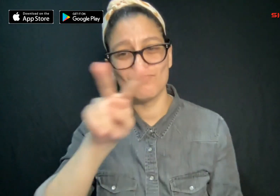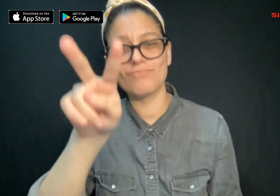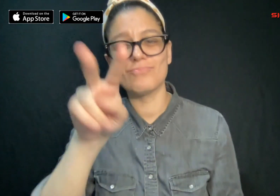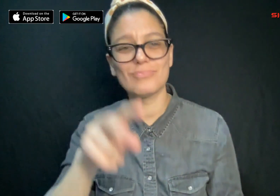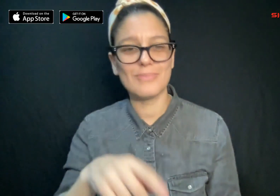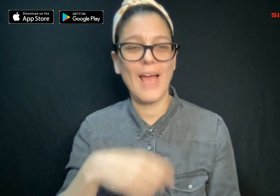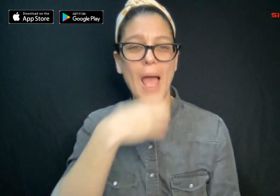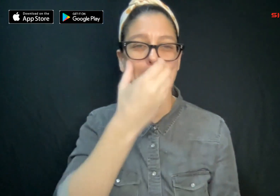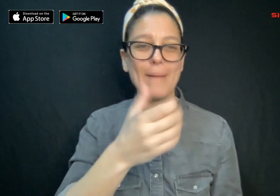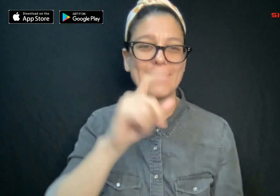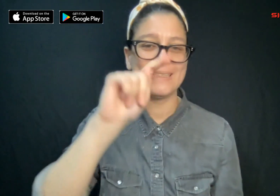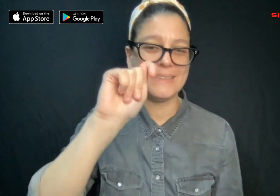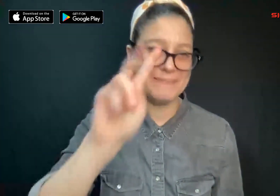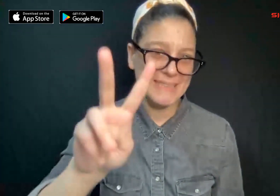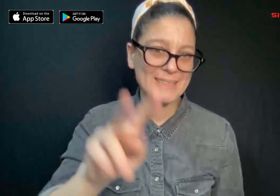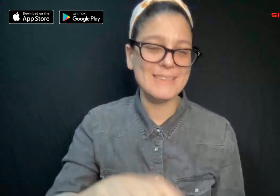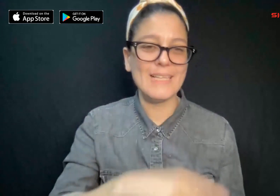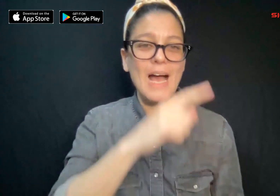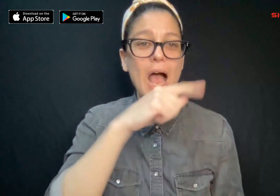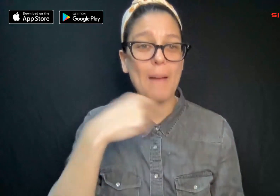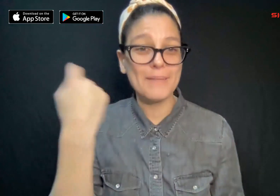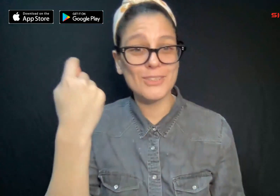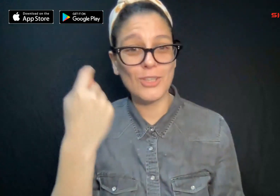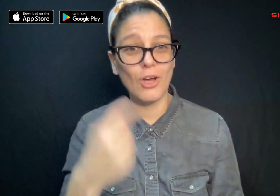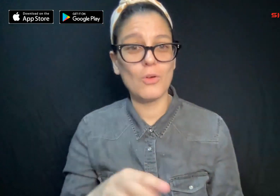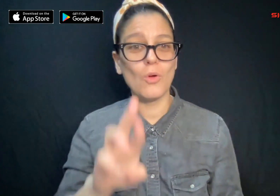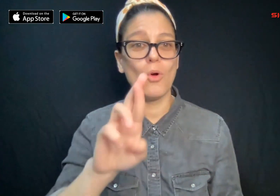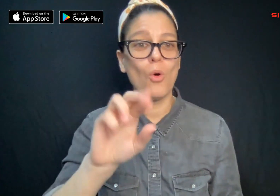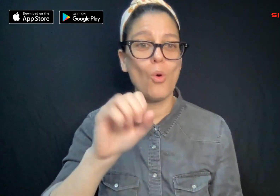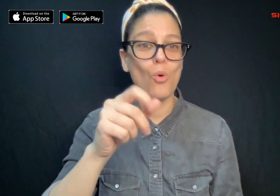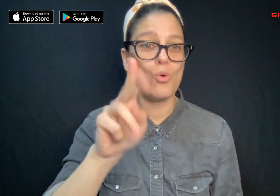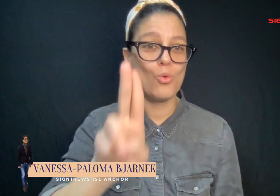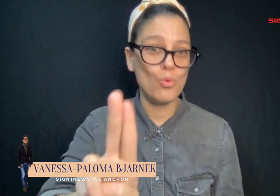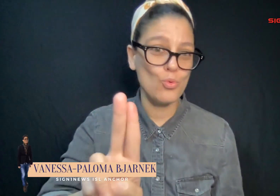you can also watch on Apple TV Amazon and Roku